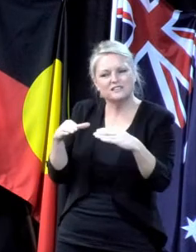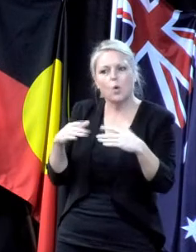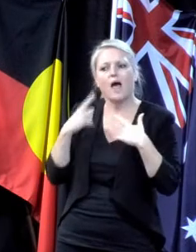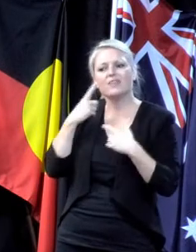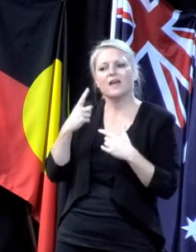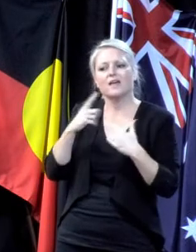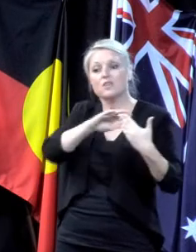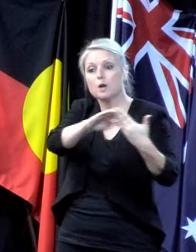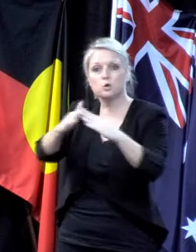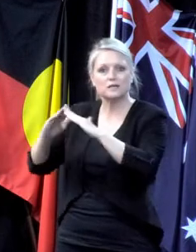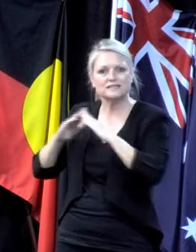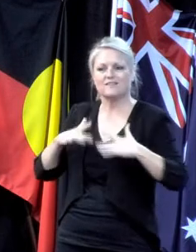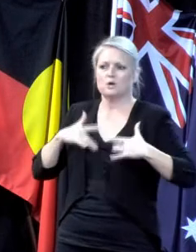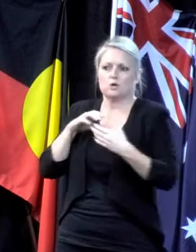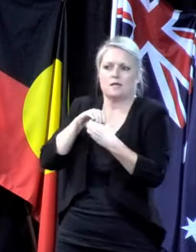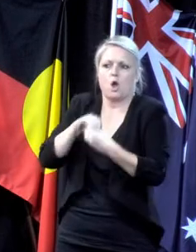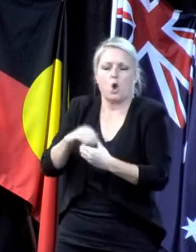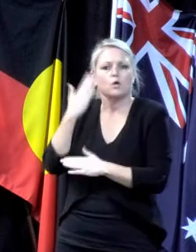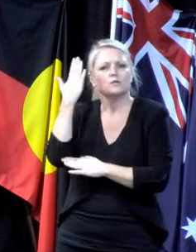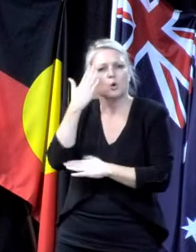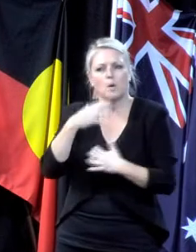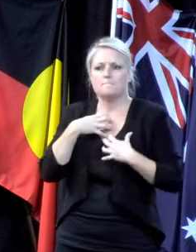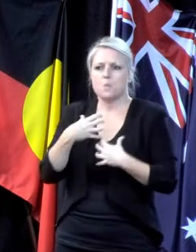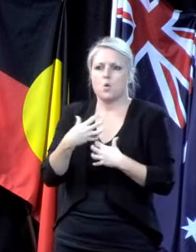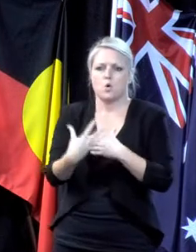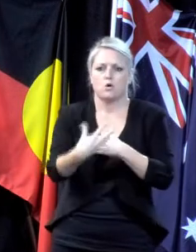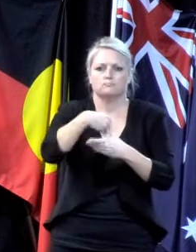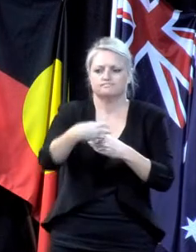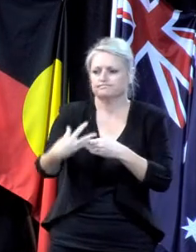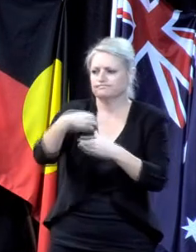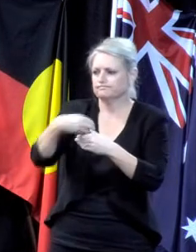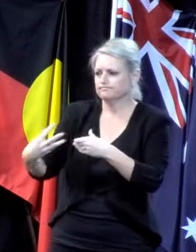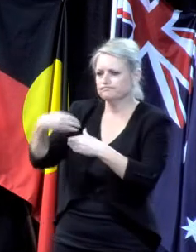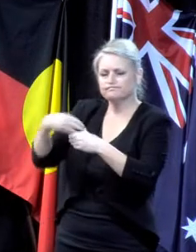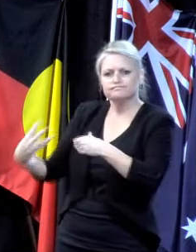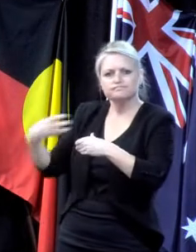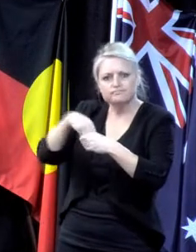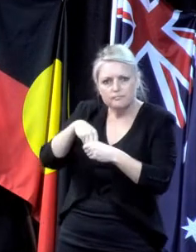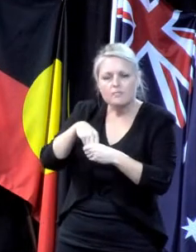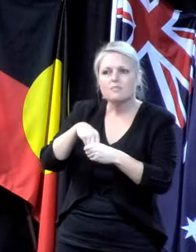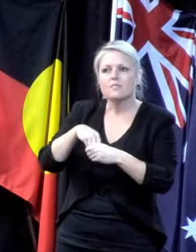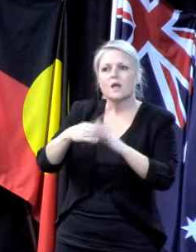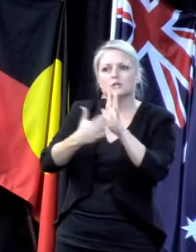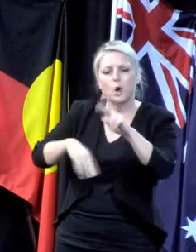parents and caregivers take their right of access and actually come in